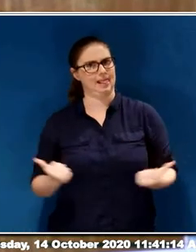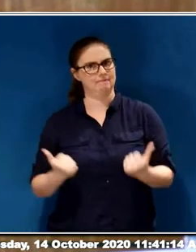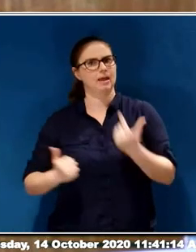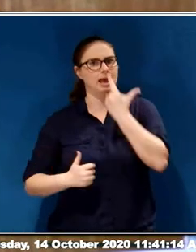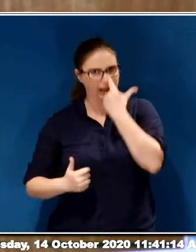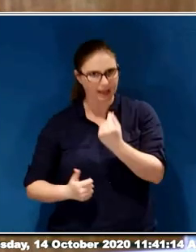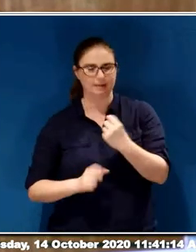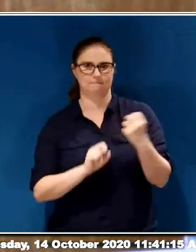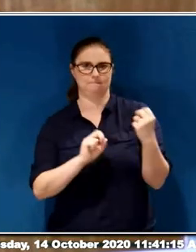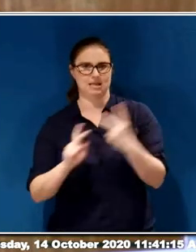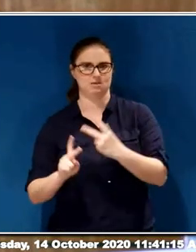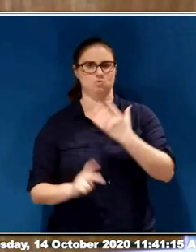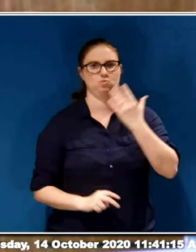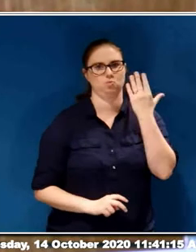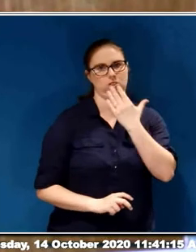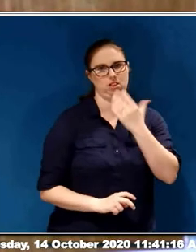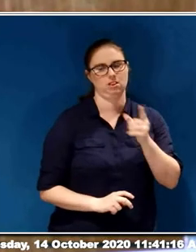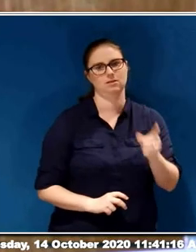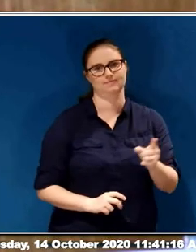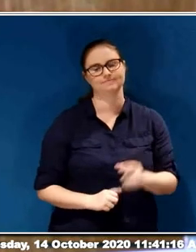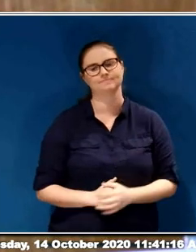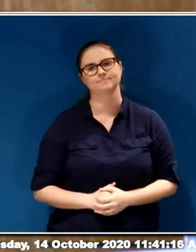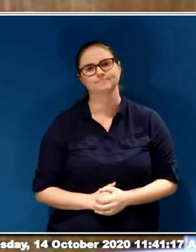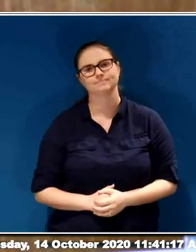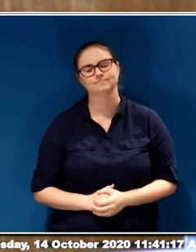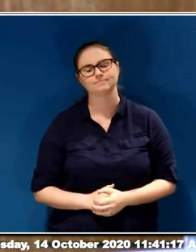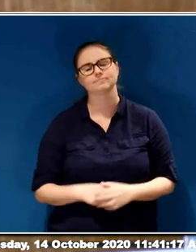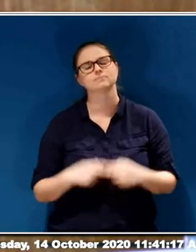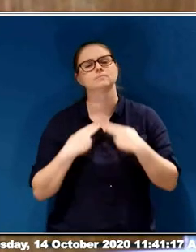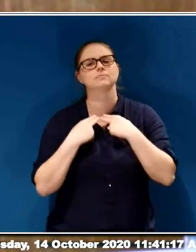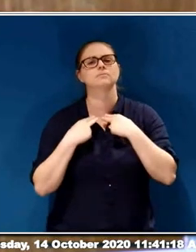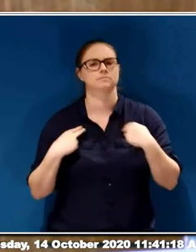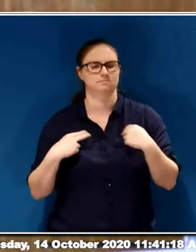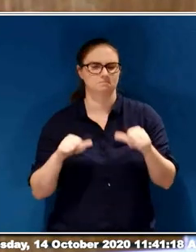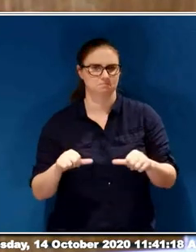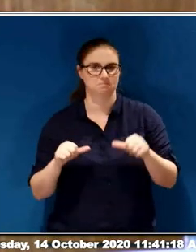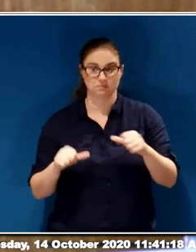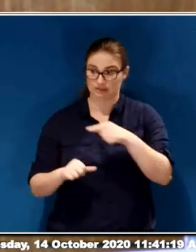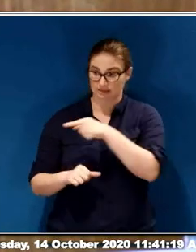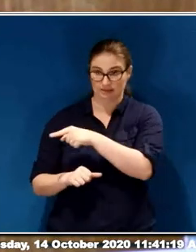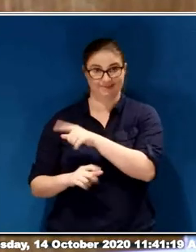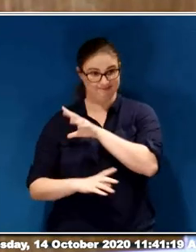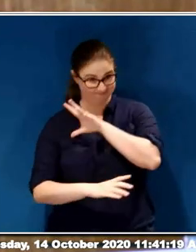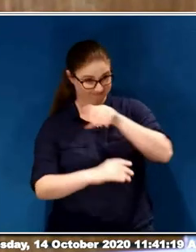And when he started with the new school, how did he go?